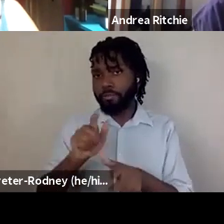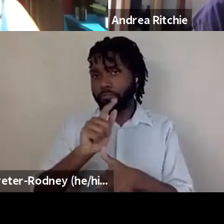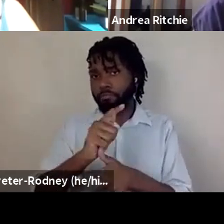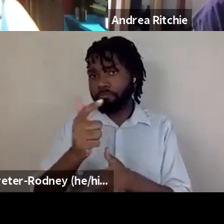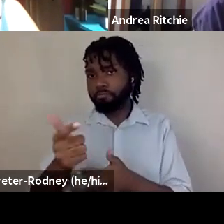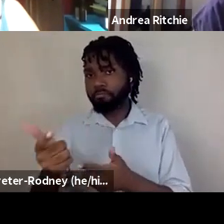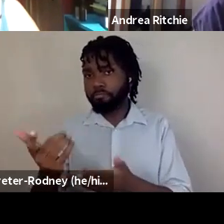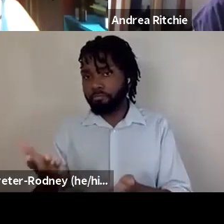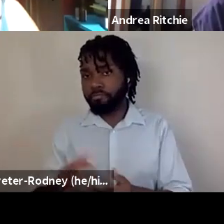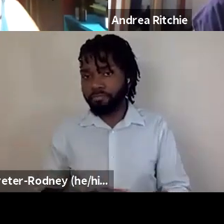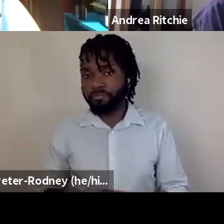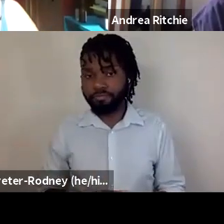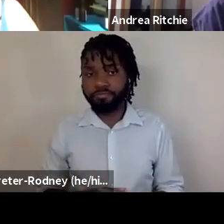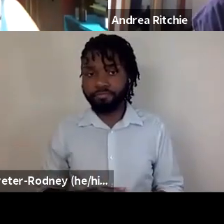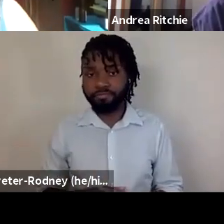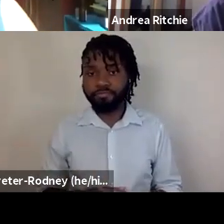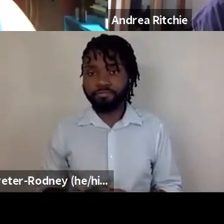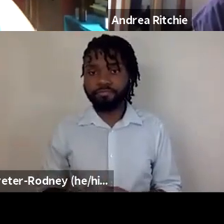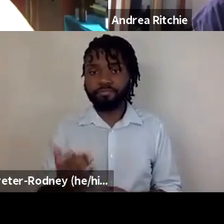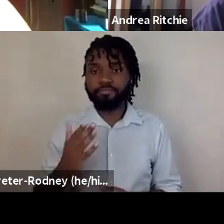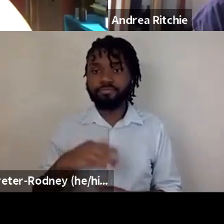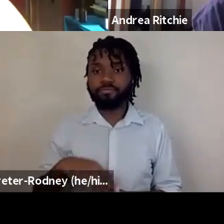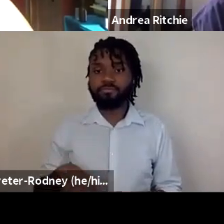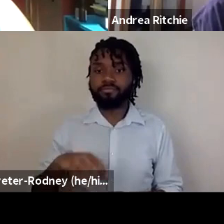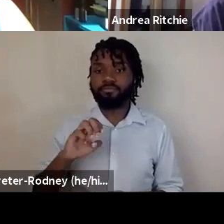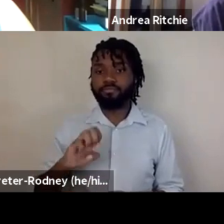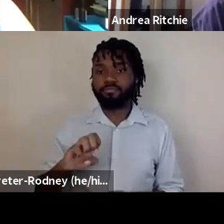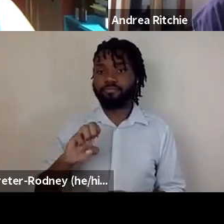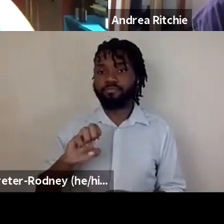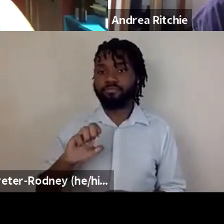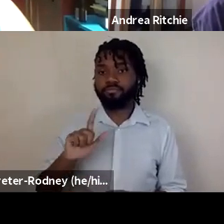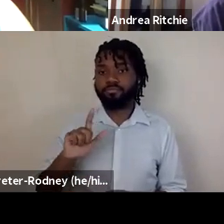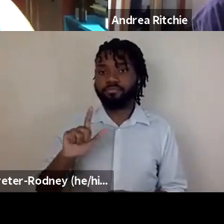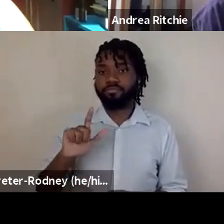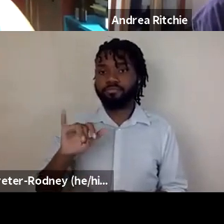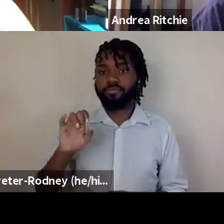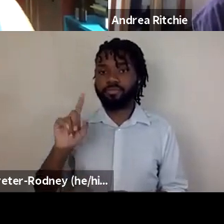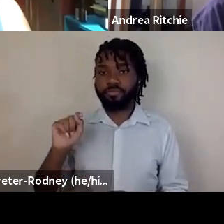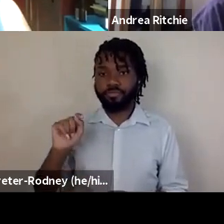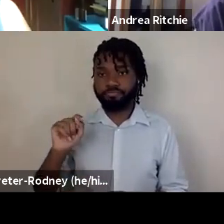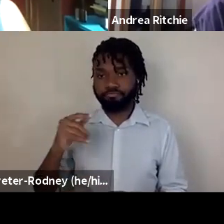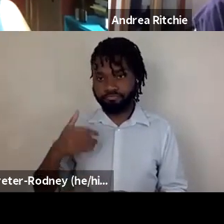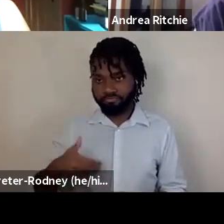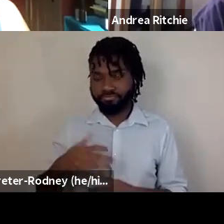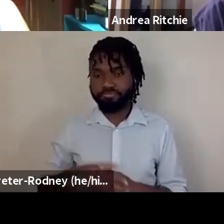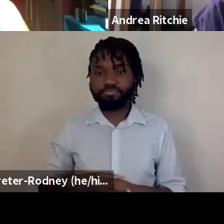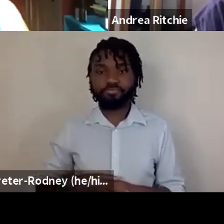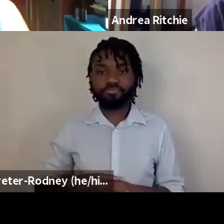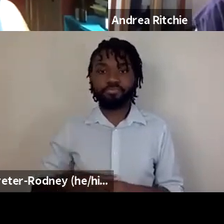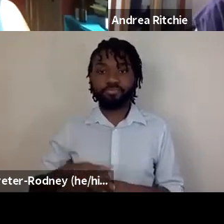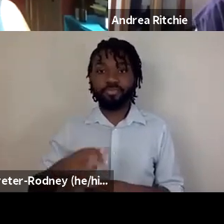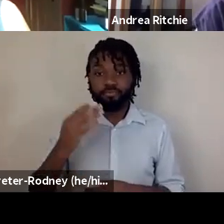Okay, I'll say, this is Elliot. Yolo and Andrea, you're both brilliant.